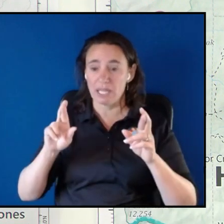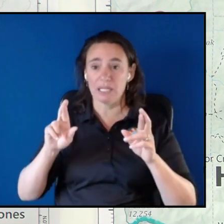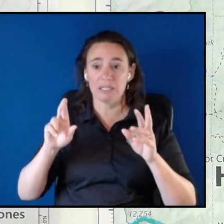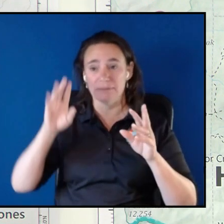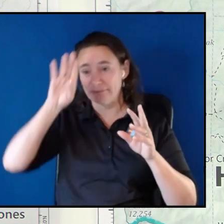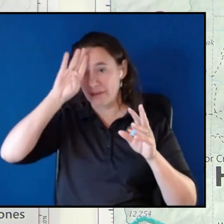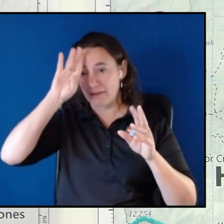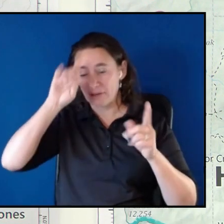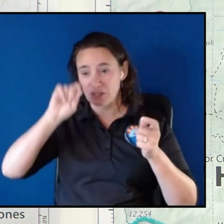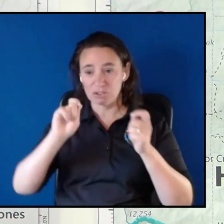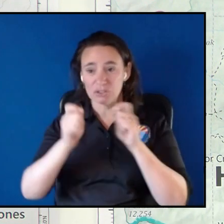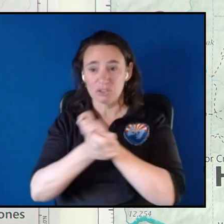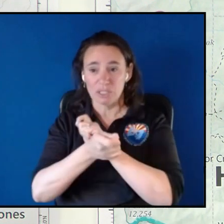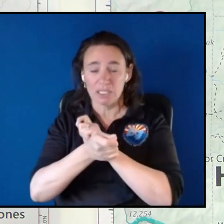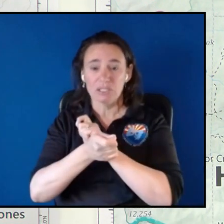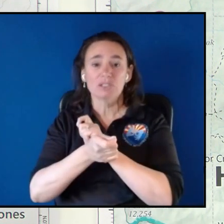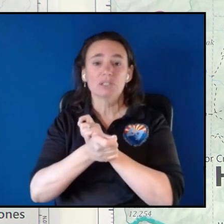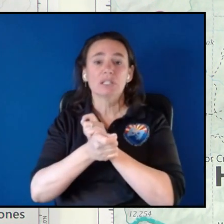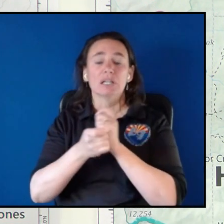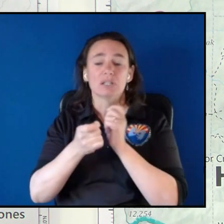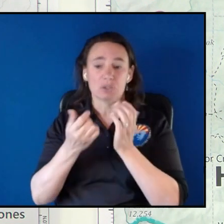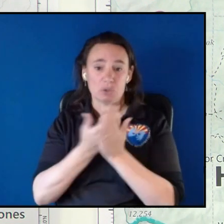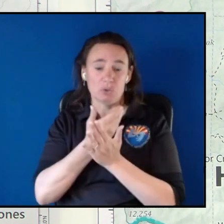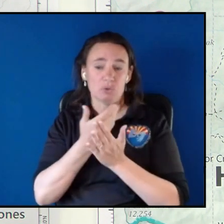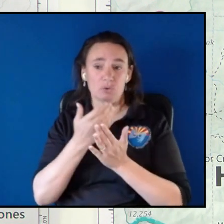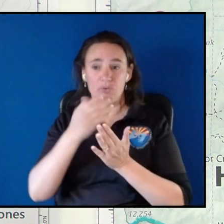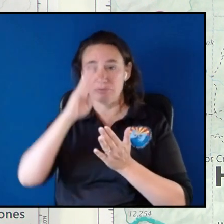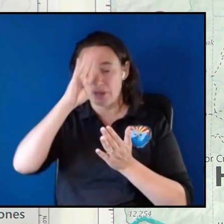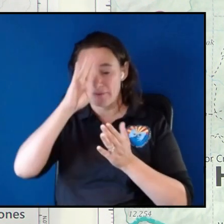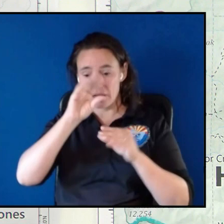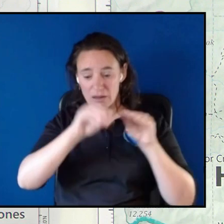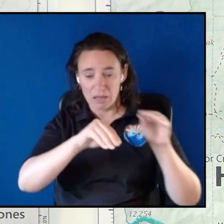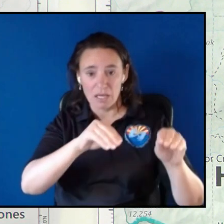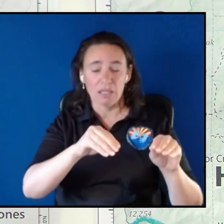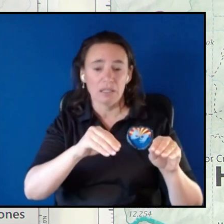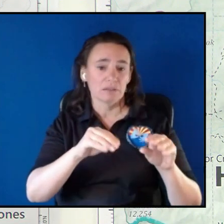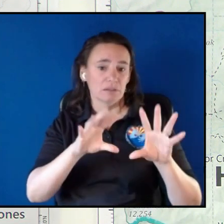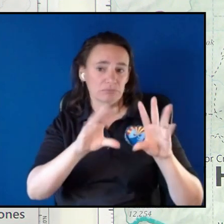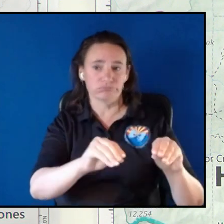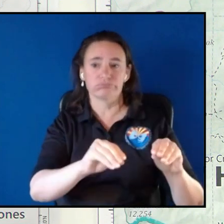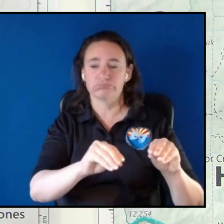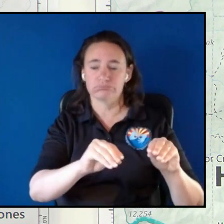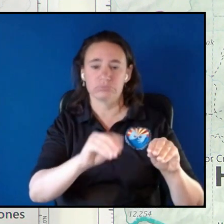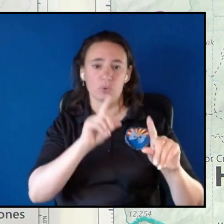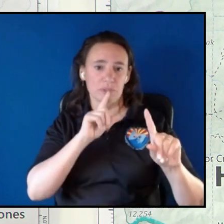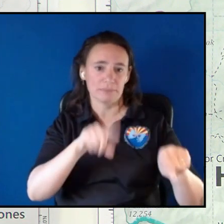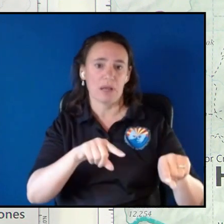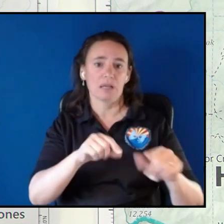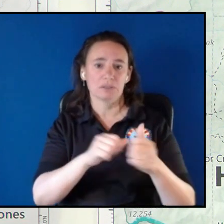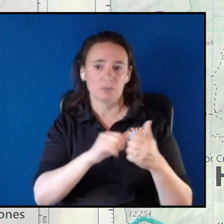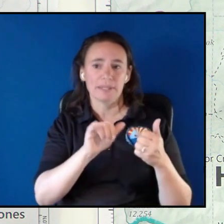so we were able to make a pretty quick response to that area. The folks that responded to that